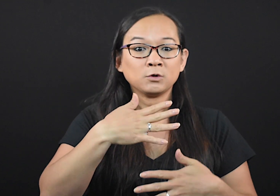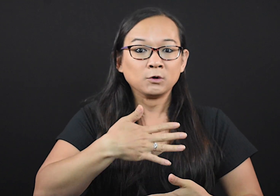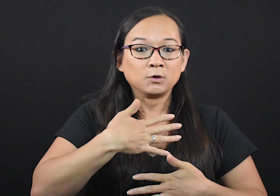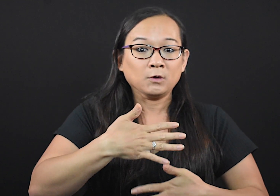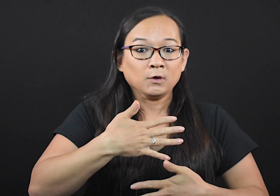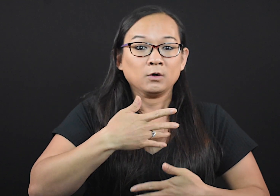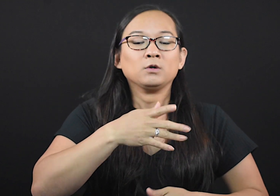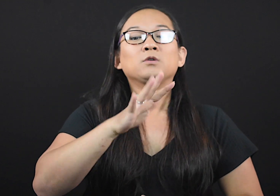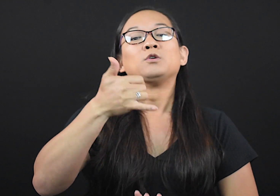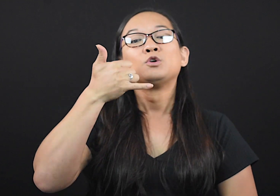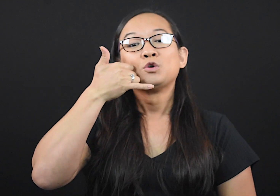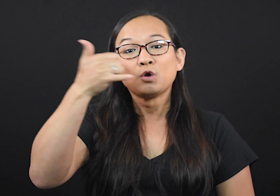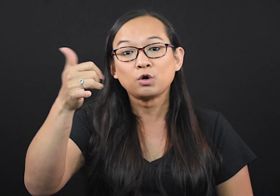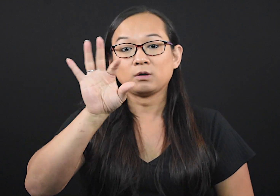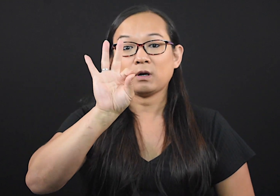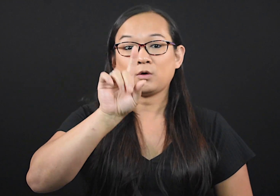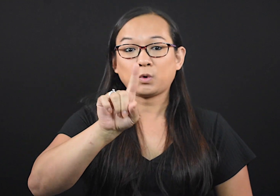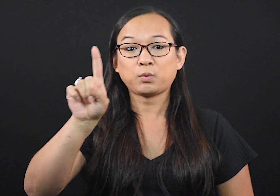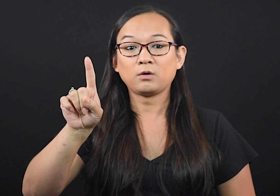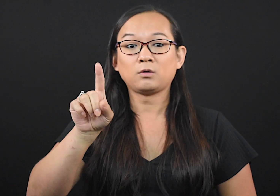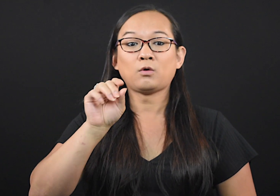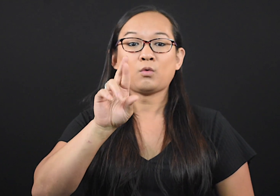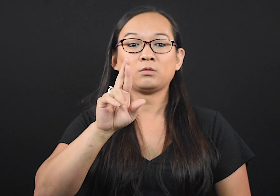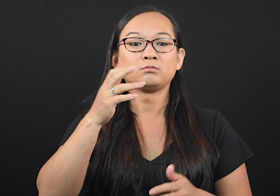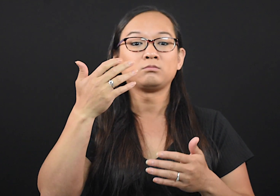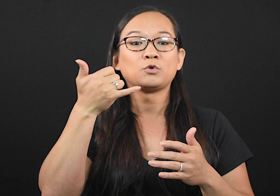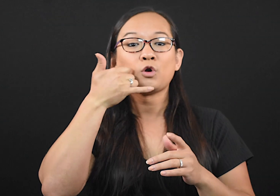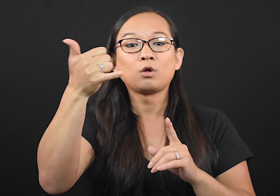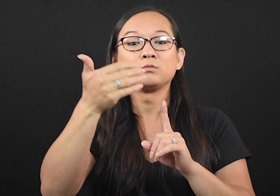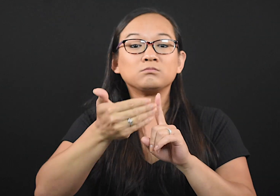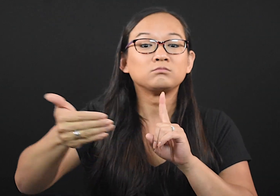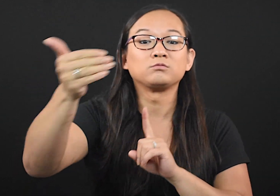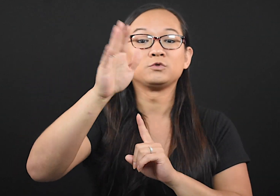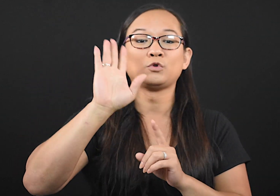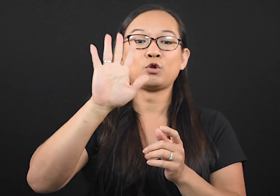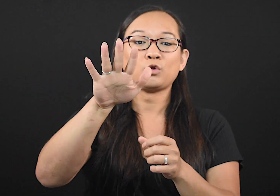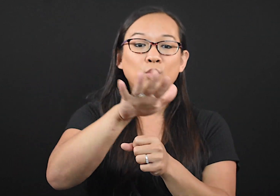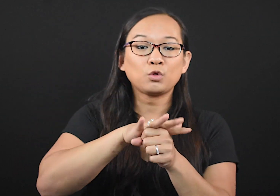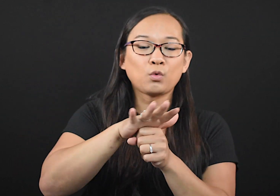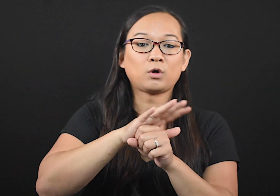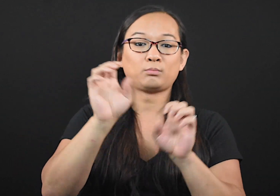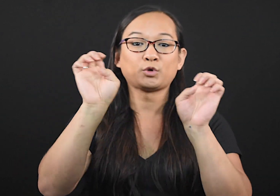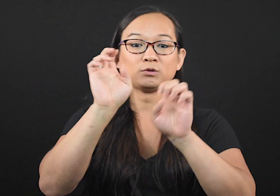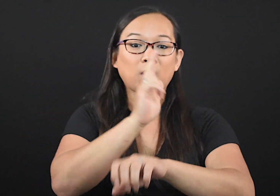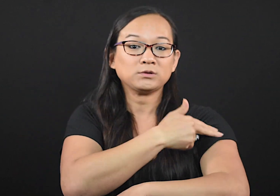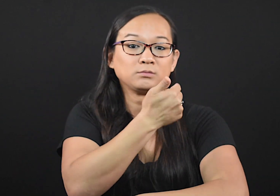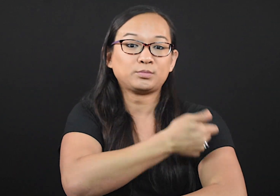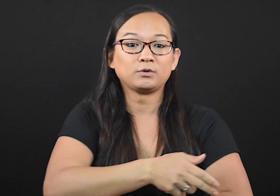signs (such as trouble breathing), call 911 or call ahead to your local emergency facility.